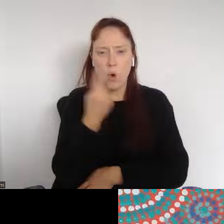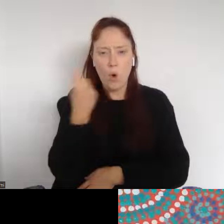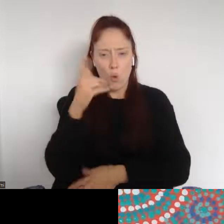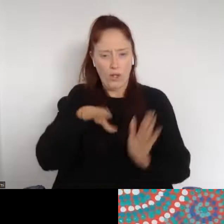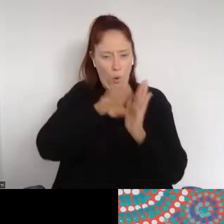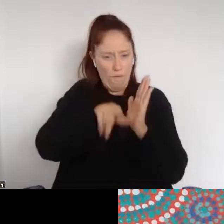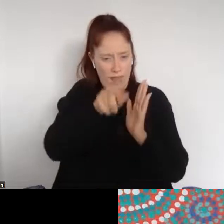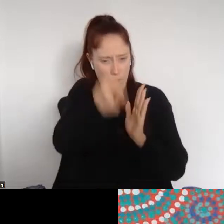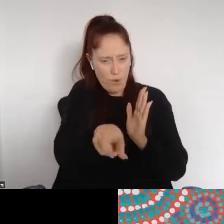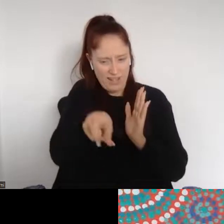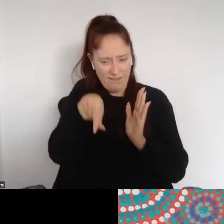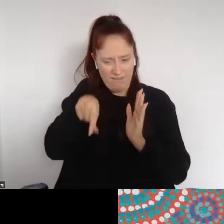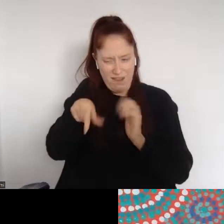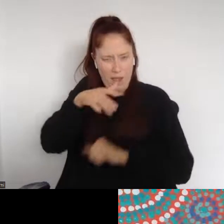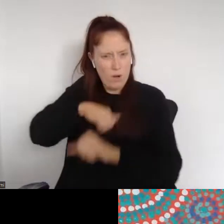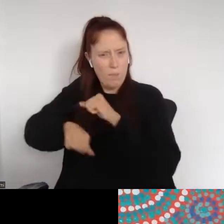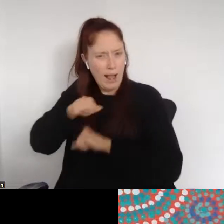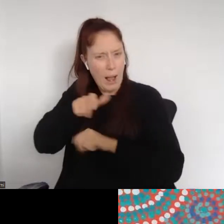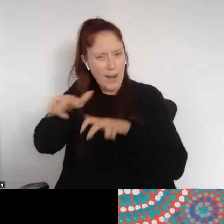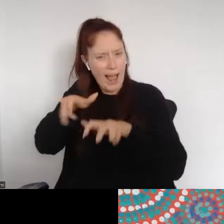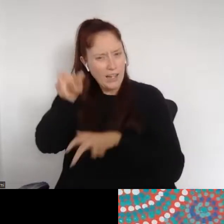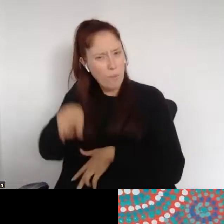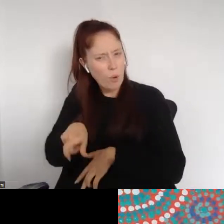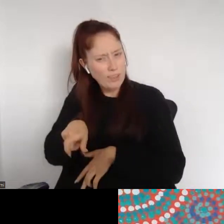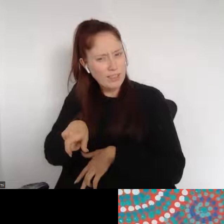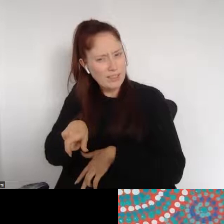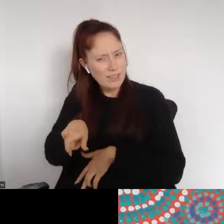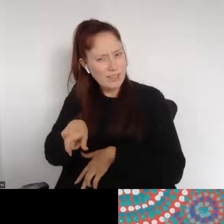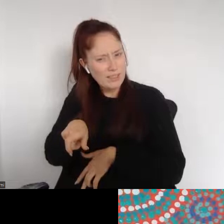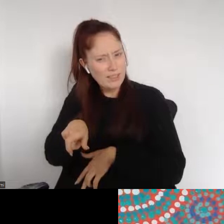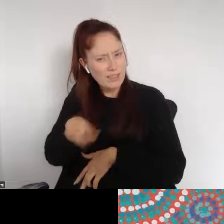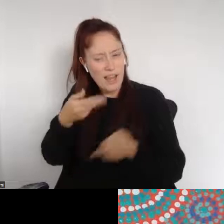Just having regard to that definition, being an applicant is an active party. So I don't